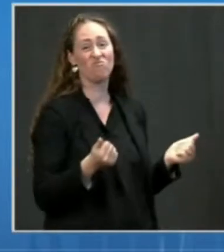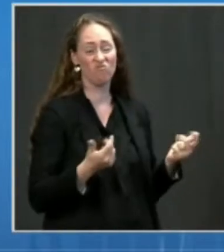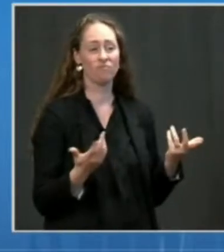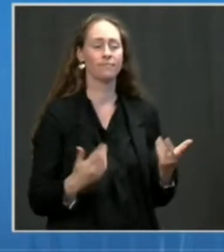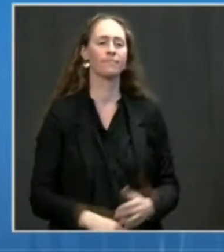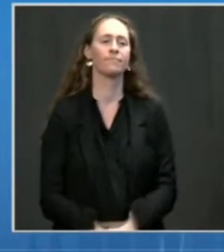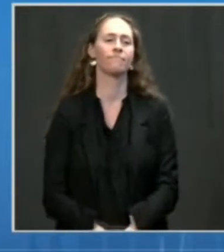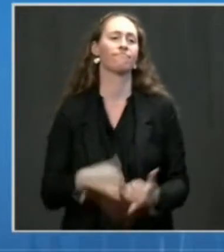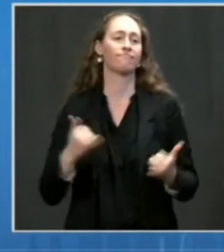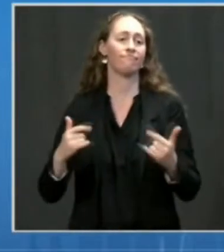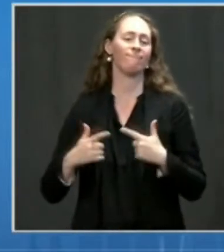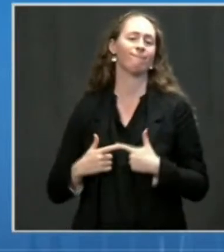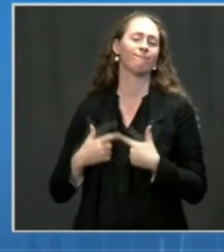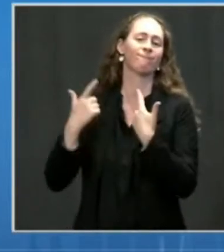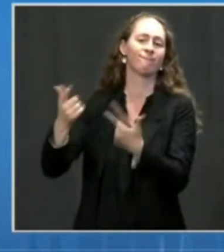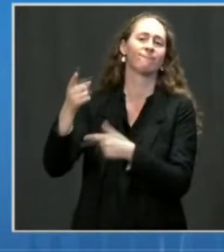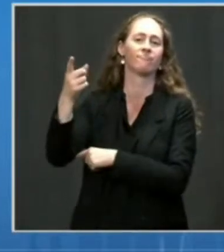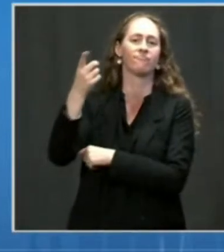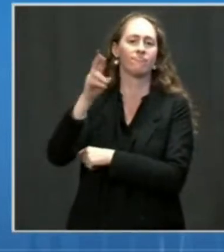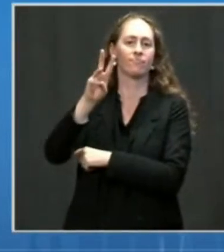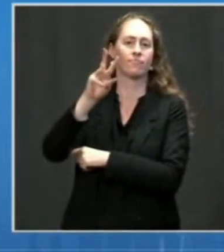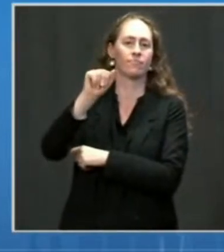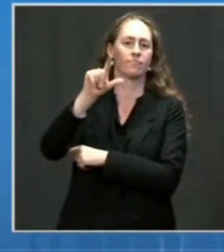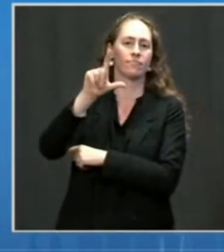WITH ACTION, AND THAT'S WHAT IT'S GOING TO TAKE TO GET US